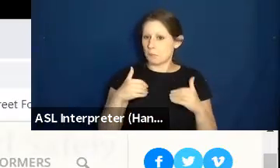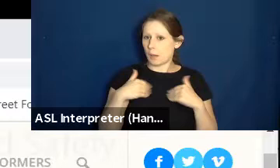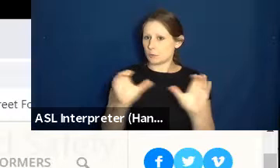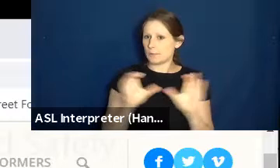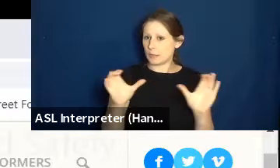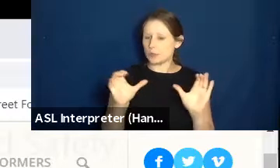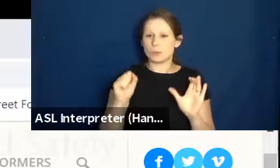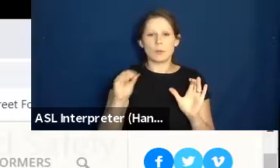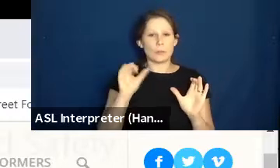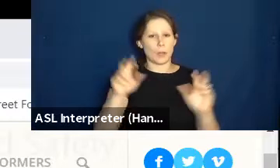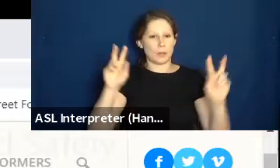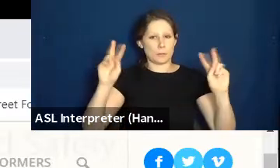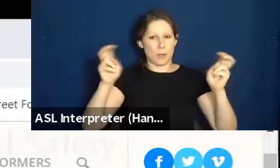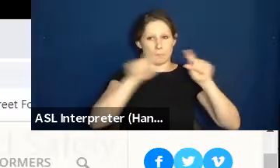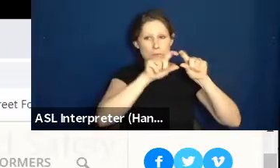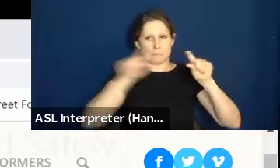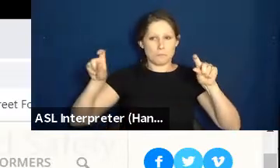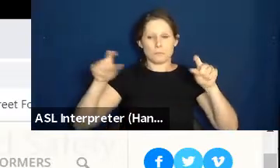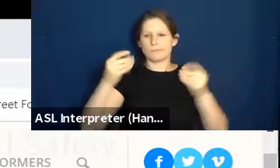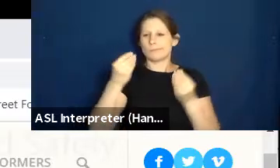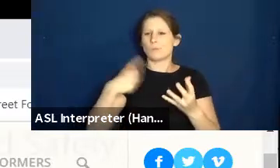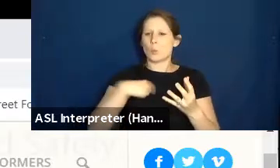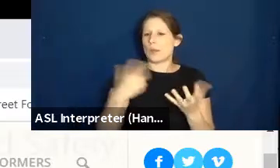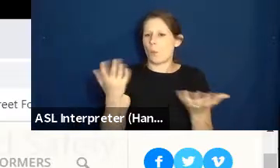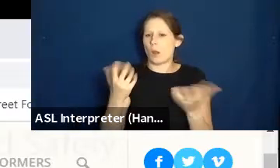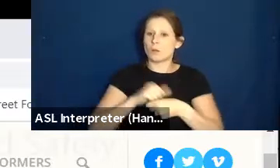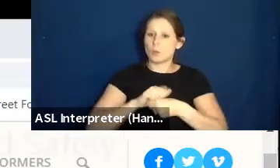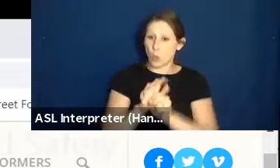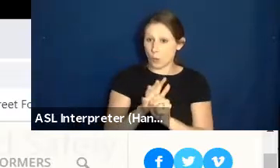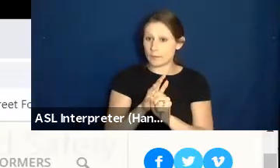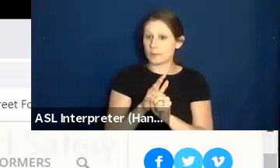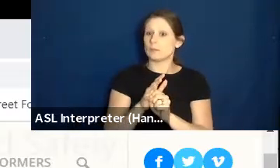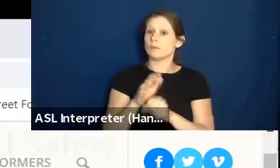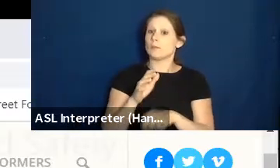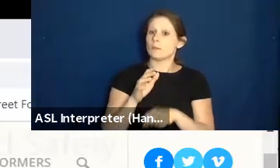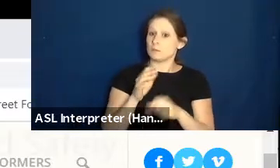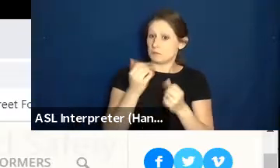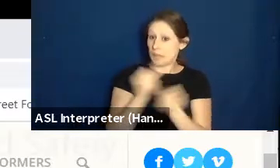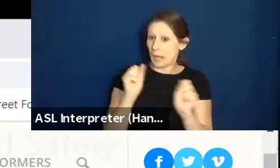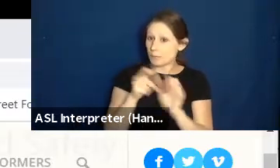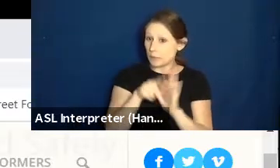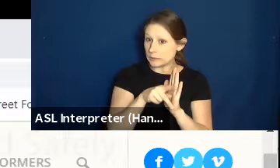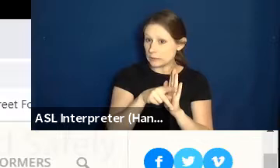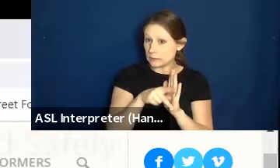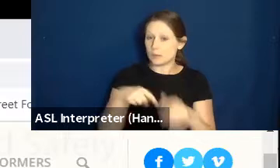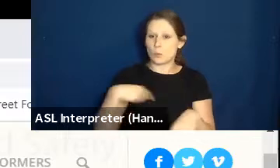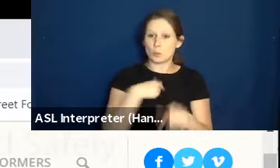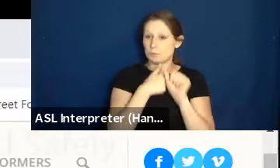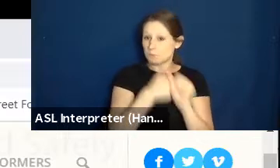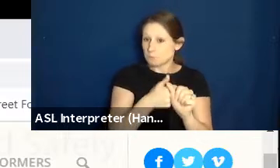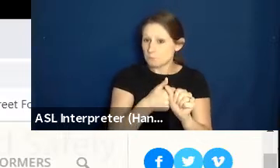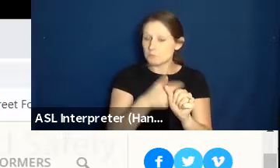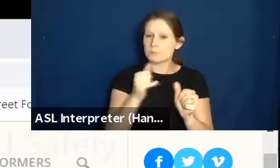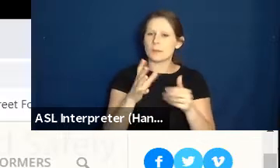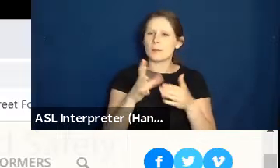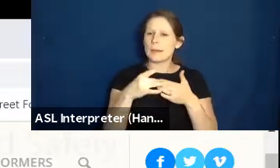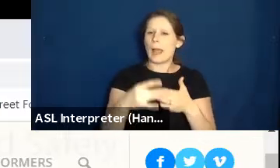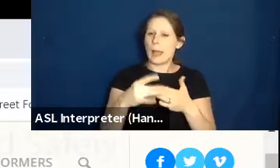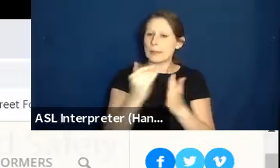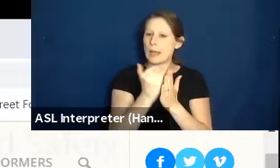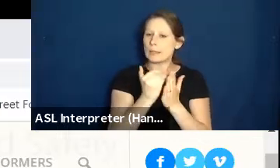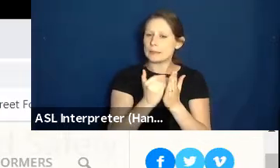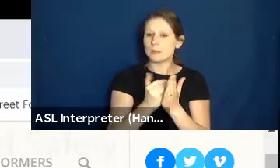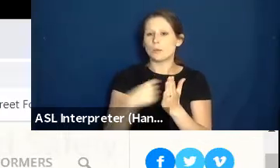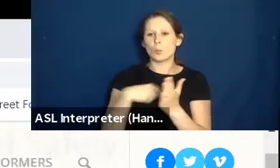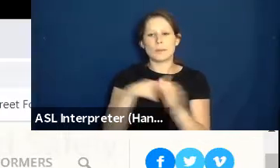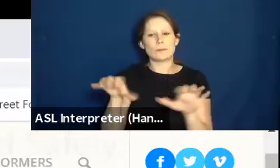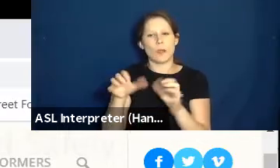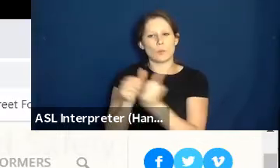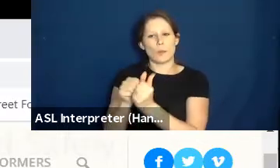you what we are. We promote COVID safe practices, there's a link to organizations at the bottom